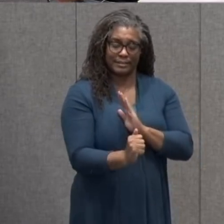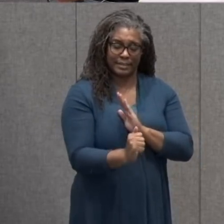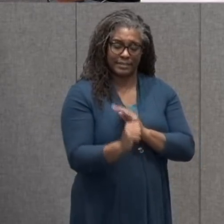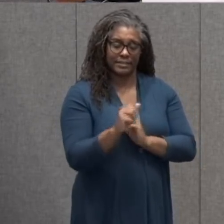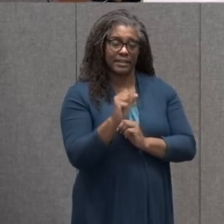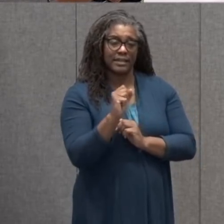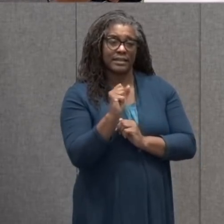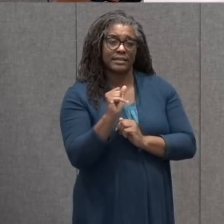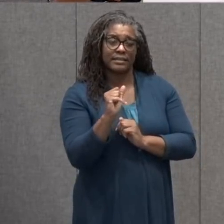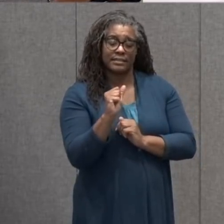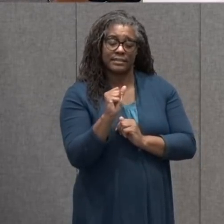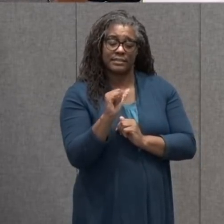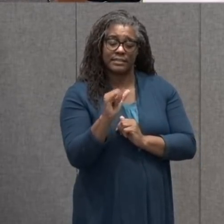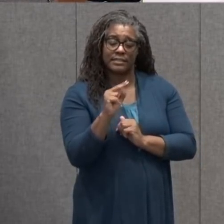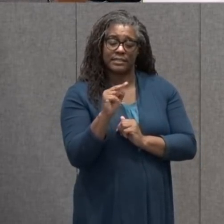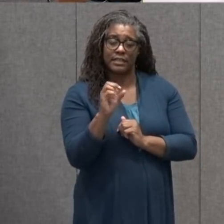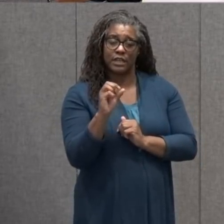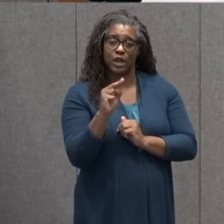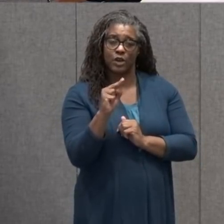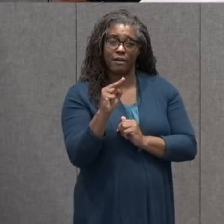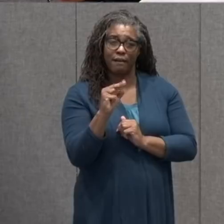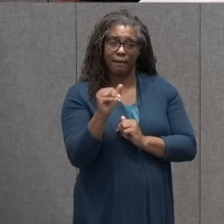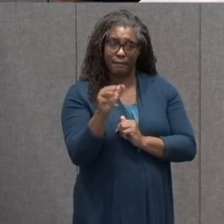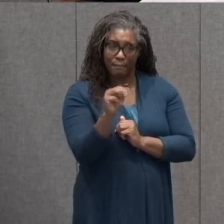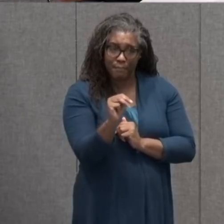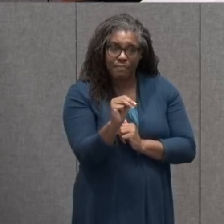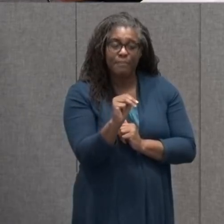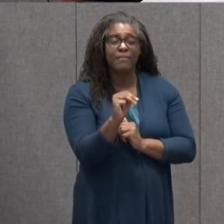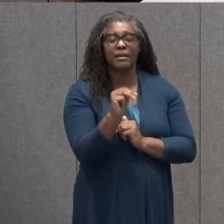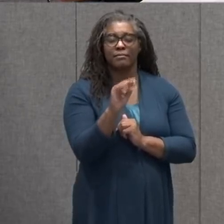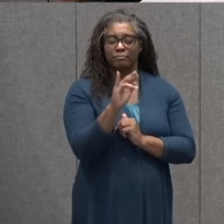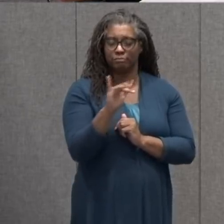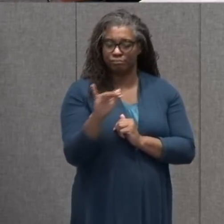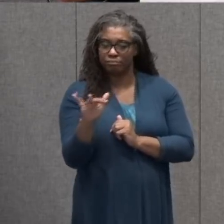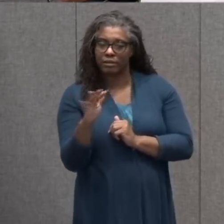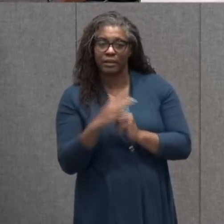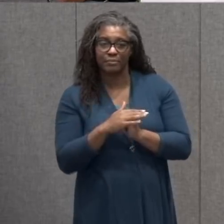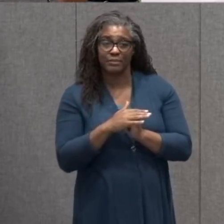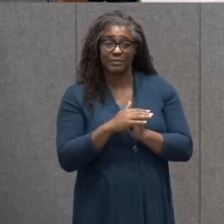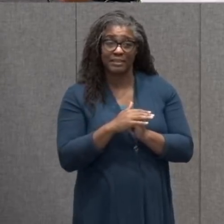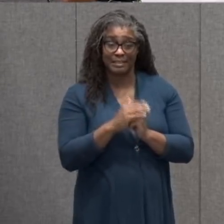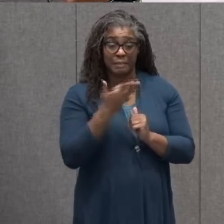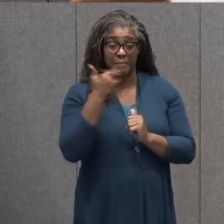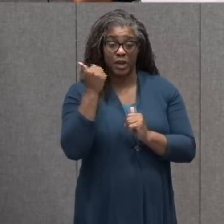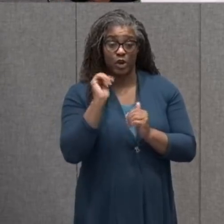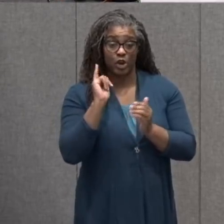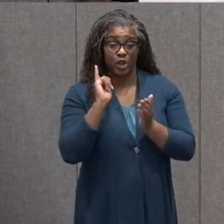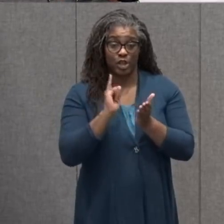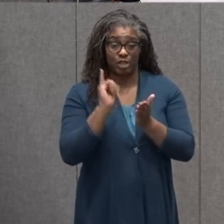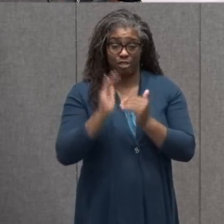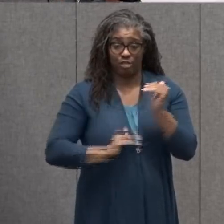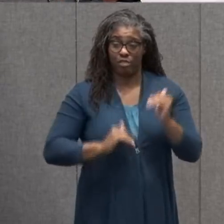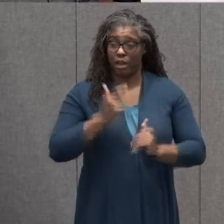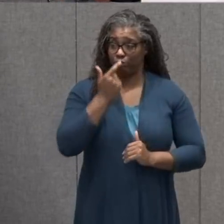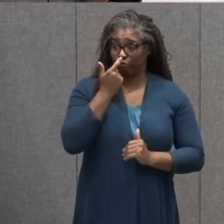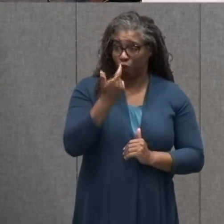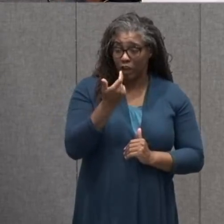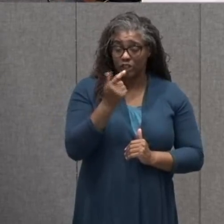Hey, less screen time and some more, some interaction is good. Exactly. And I'm also thinking that as you play this game,